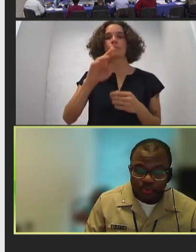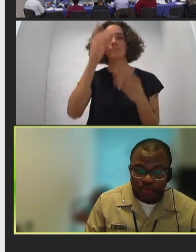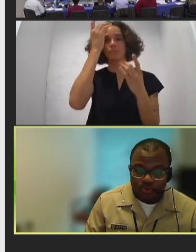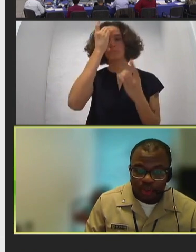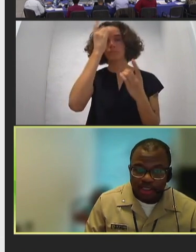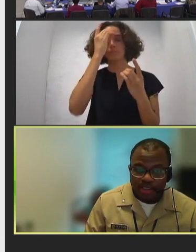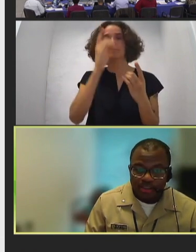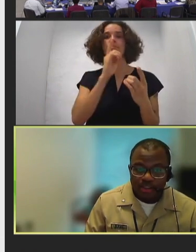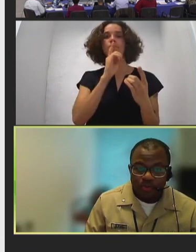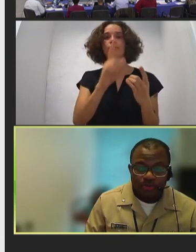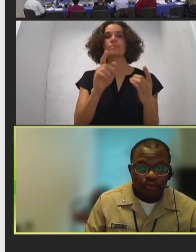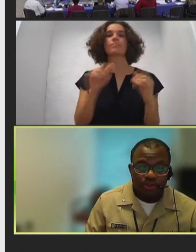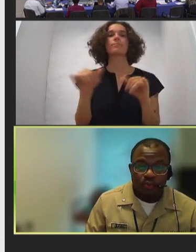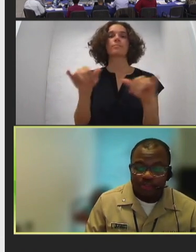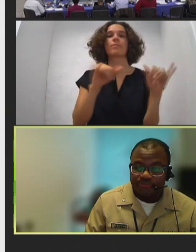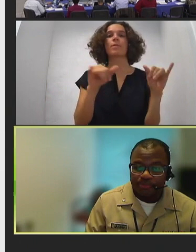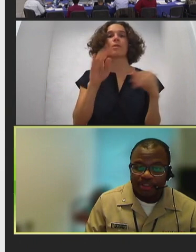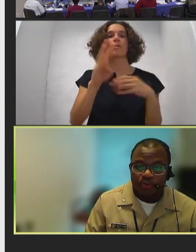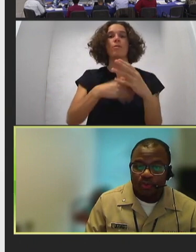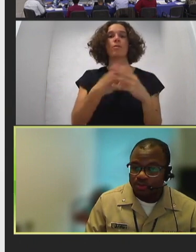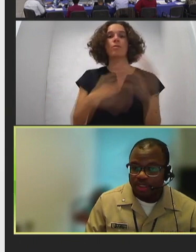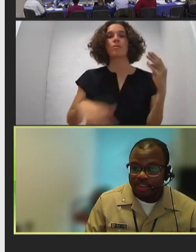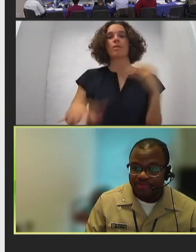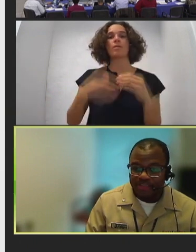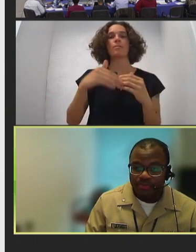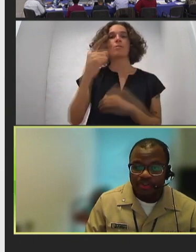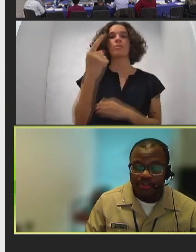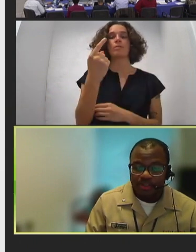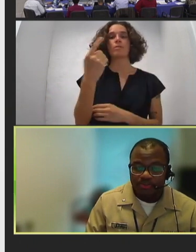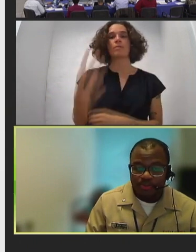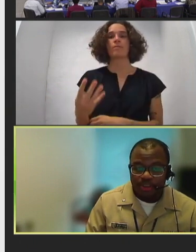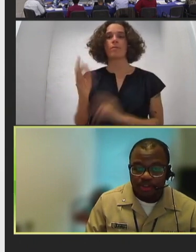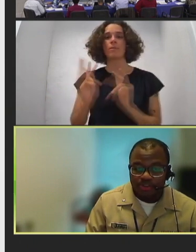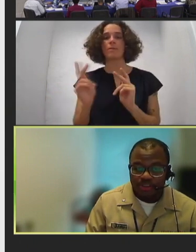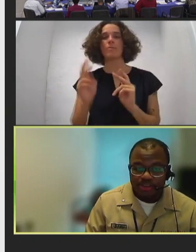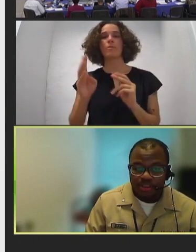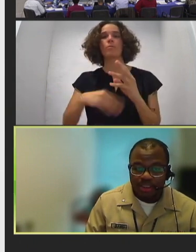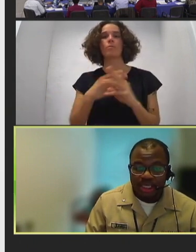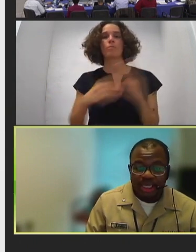worldwide, with more than one in four people worldwide infected with M. tuberculosis. And